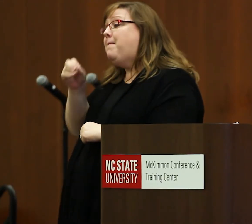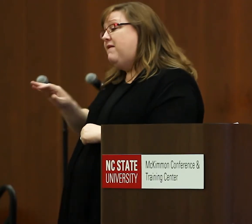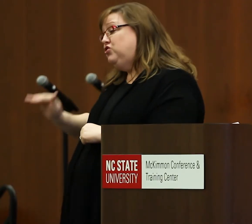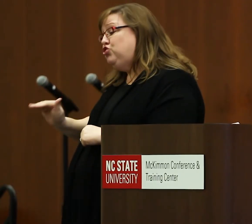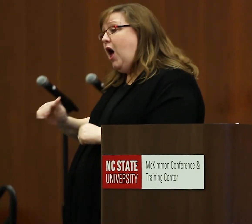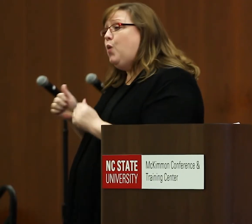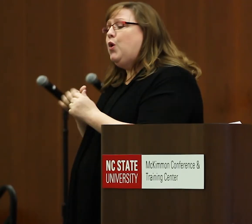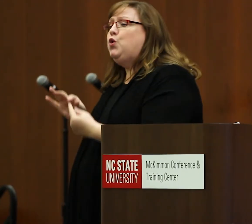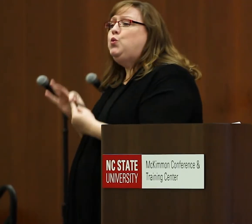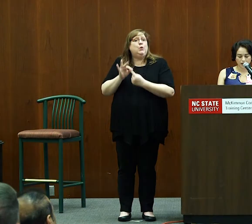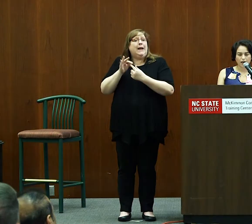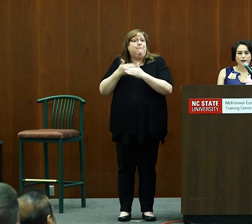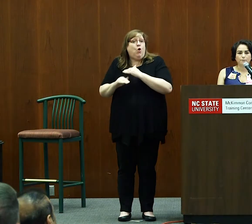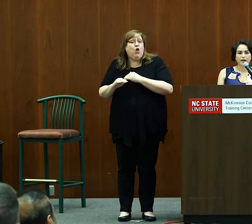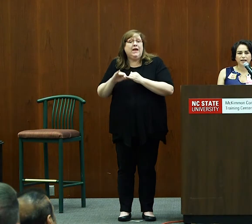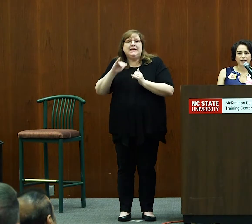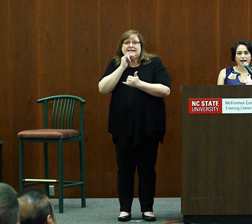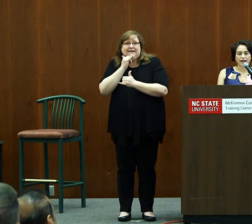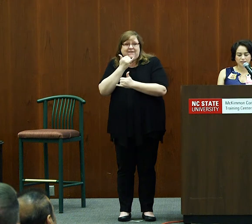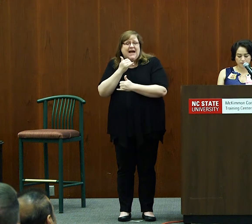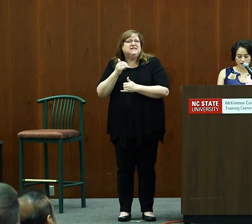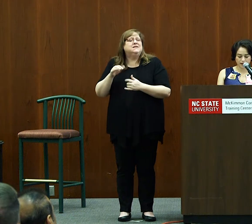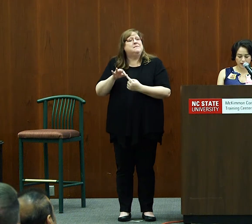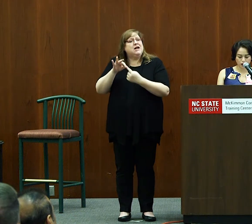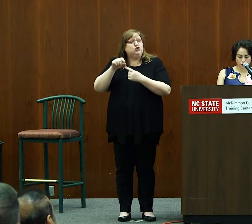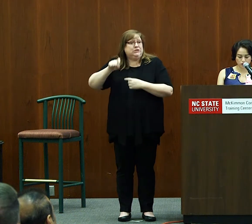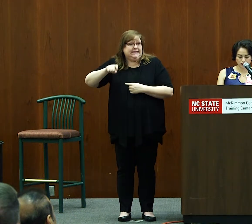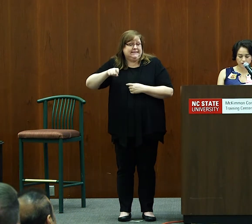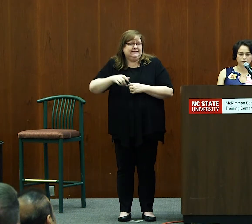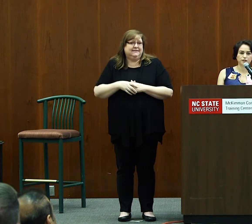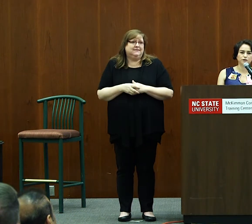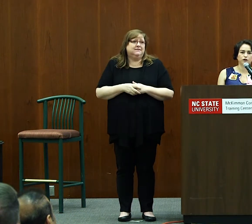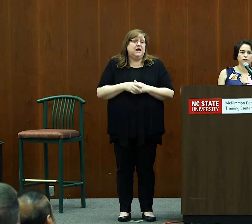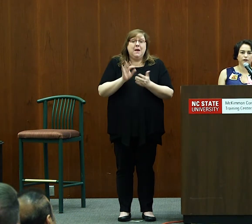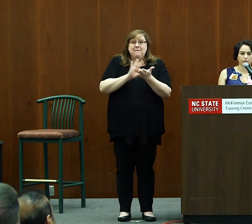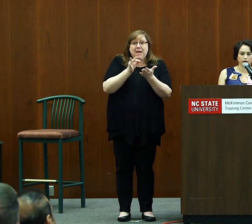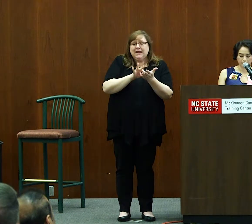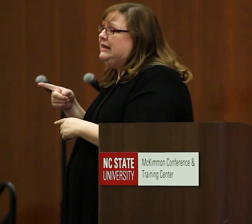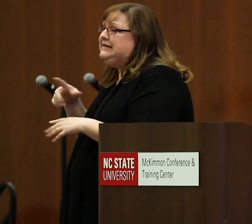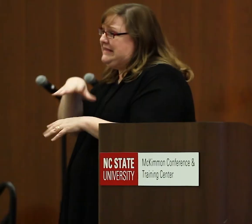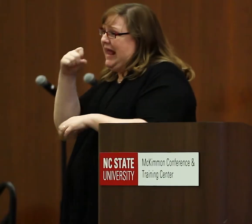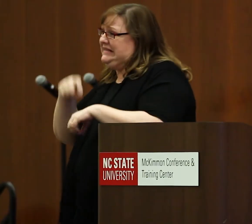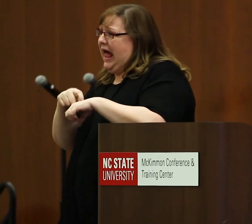special needs. Medicaid has made a huge difference for our family.